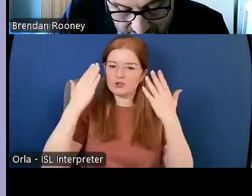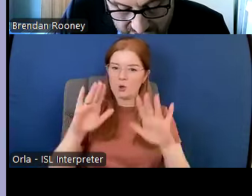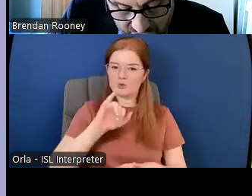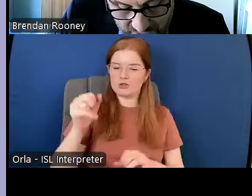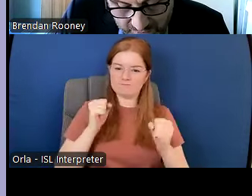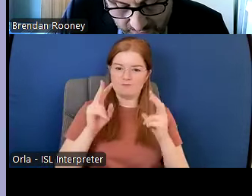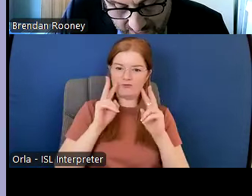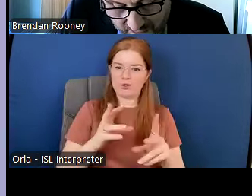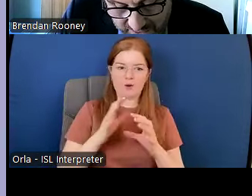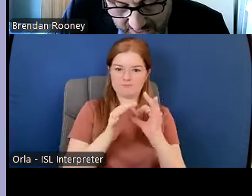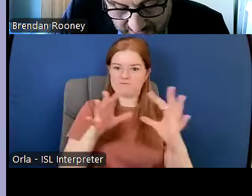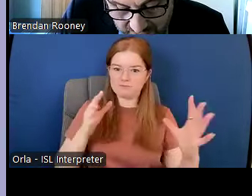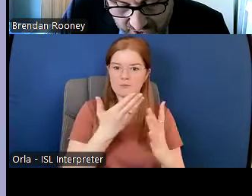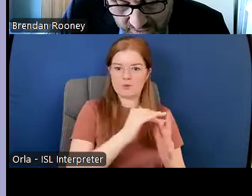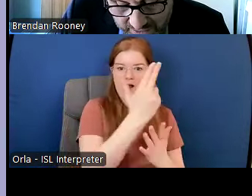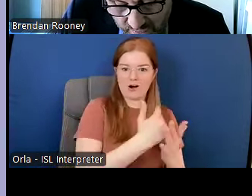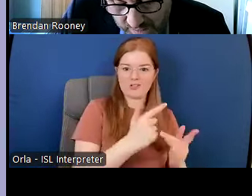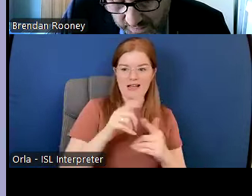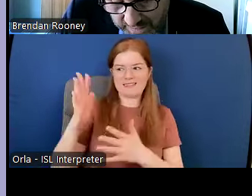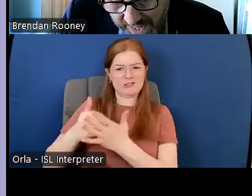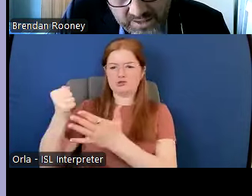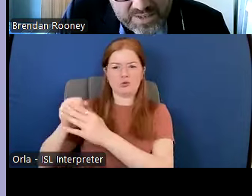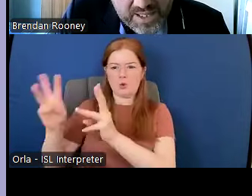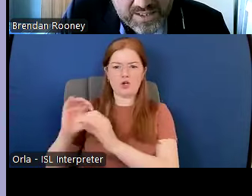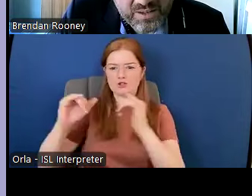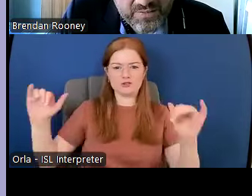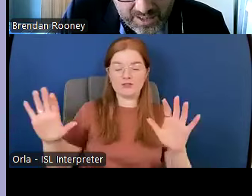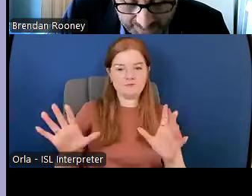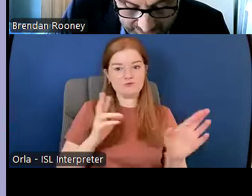the disjunction between art and the industrialized world that echoes that of Albert